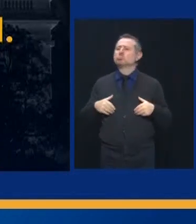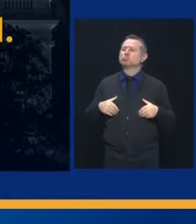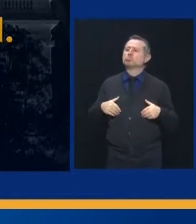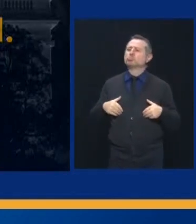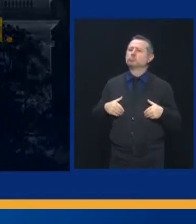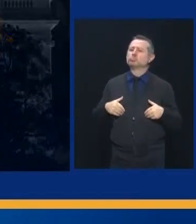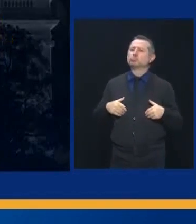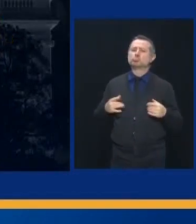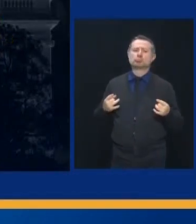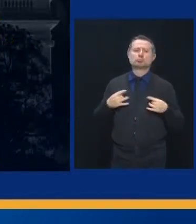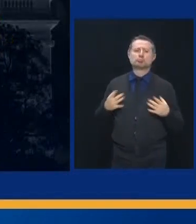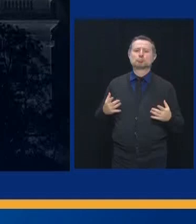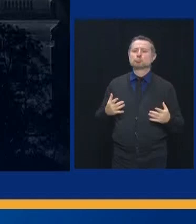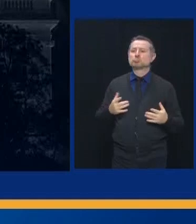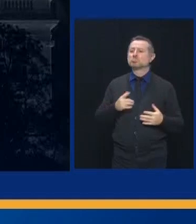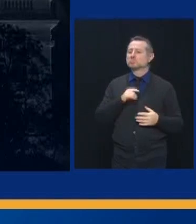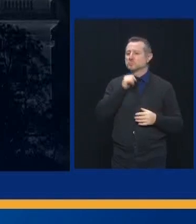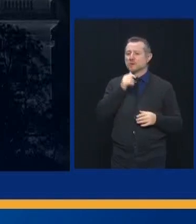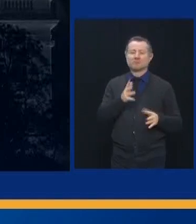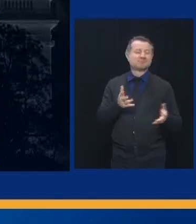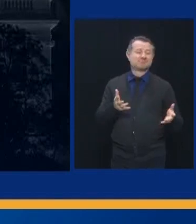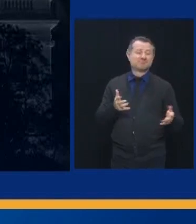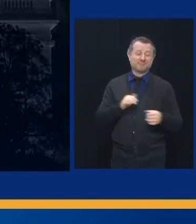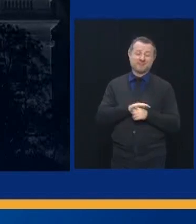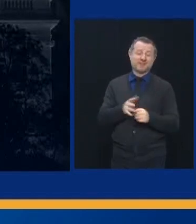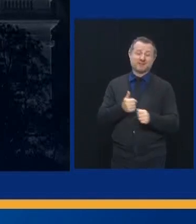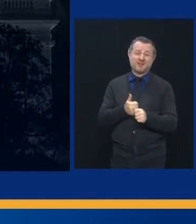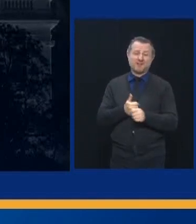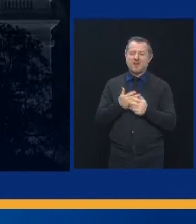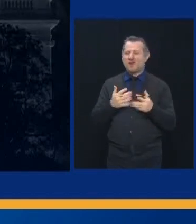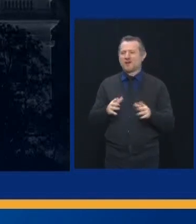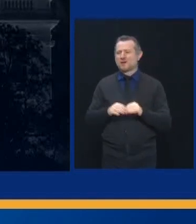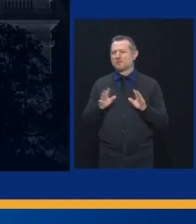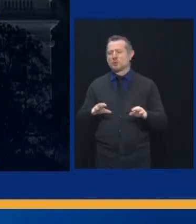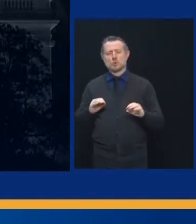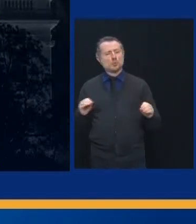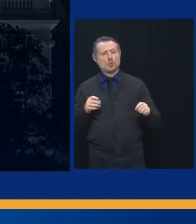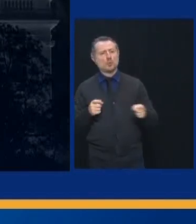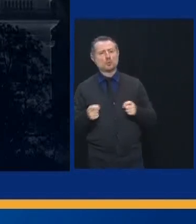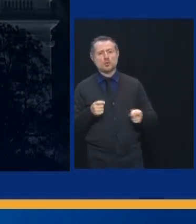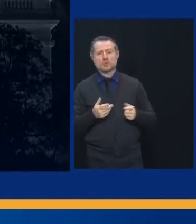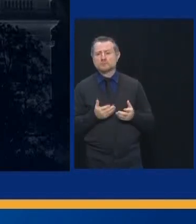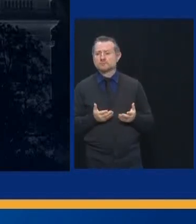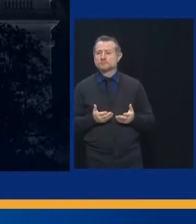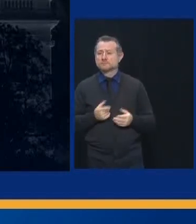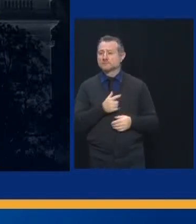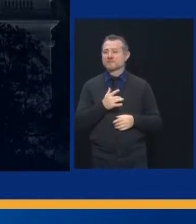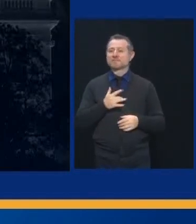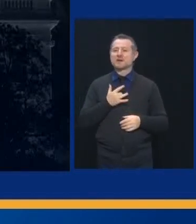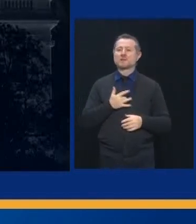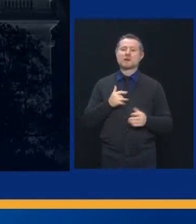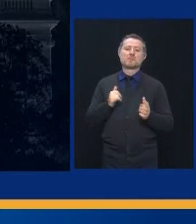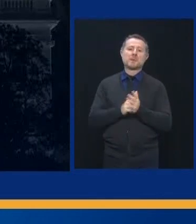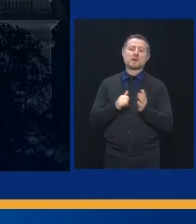BOROUGH OR A CITY OR A STATE. THE FEDERAL APPROACH ALLOWS THE VIRUS TO SPREAD UNCONTROLLED.